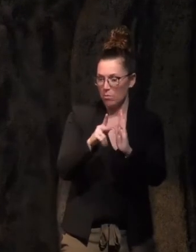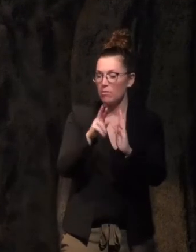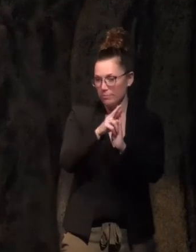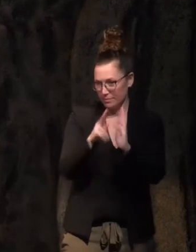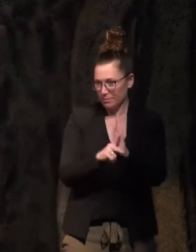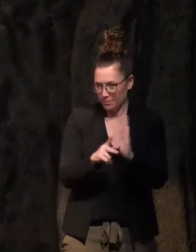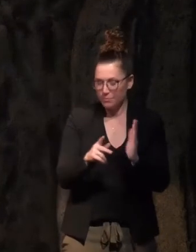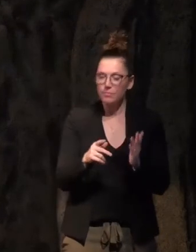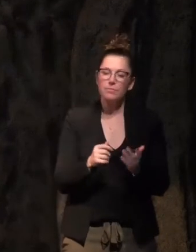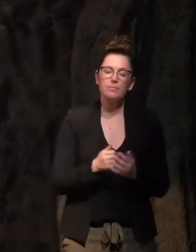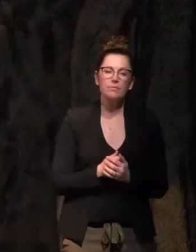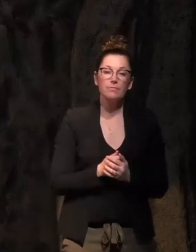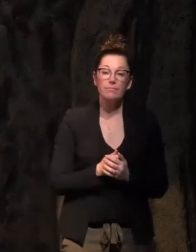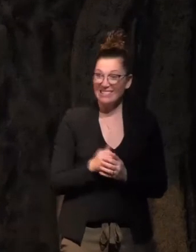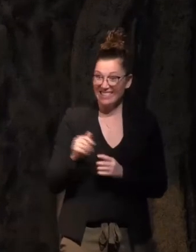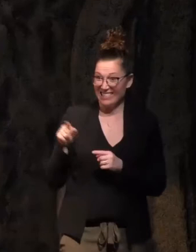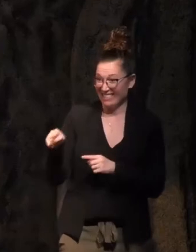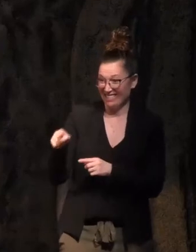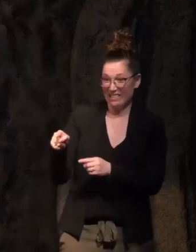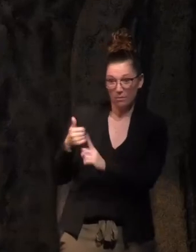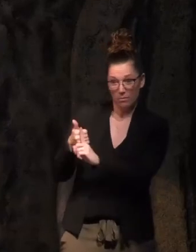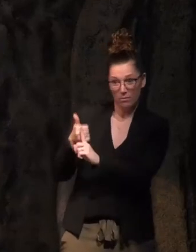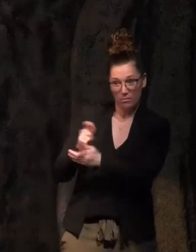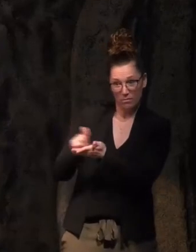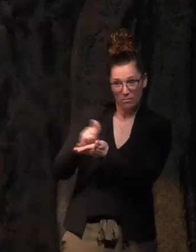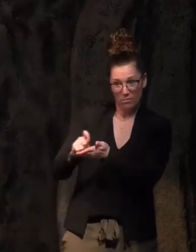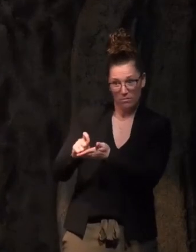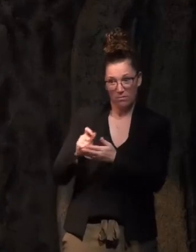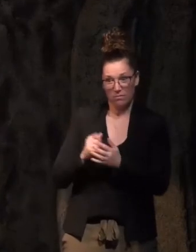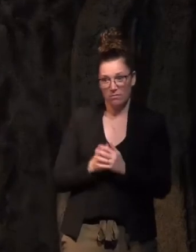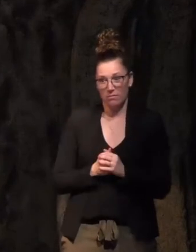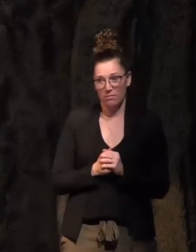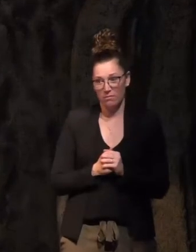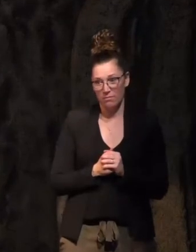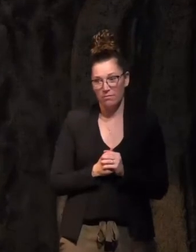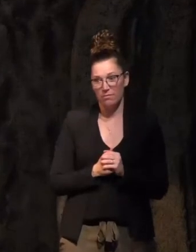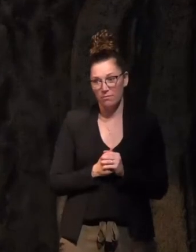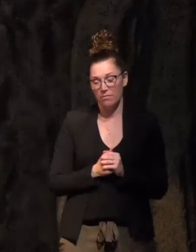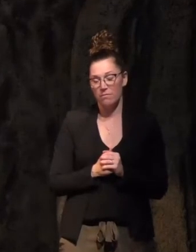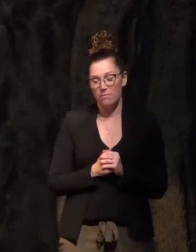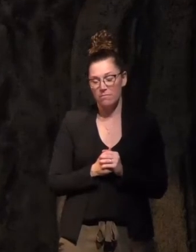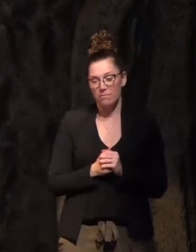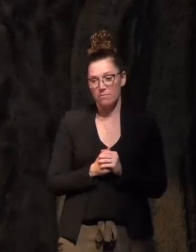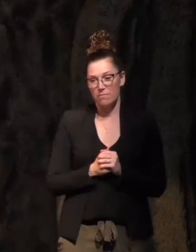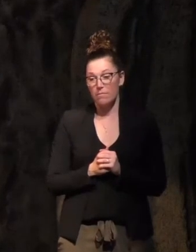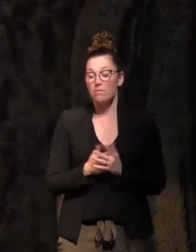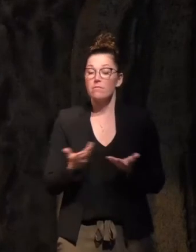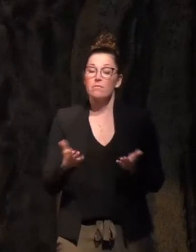Their protocols, and they sent them in, and their protocols became as I understand it, you can correct me later, the basis for the agreement about how we can work